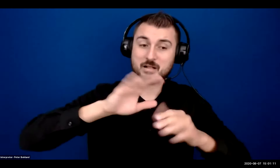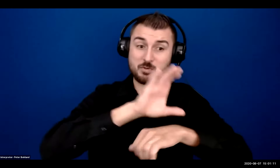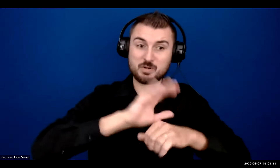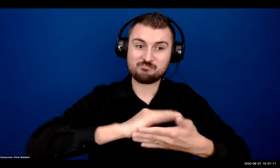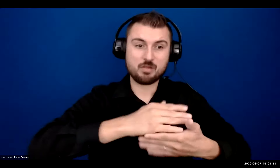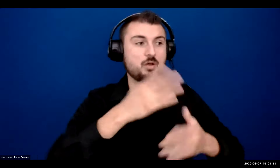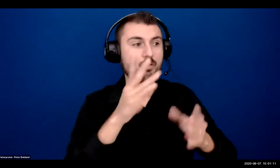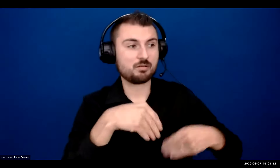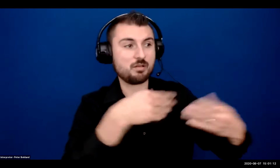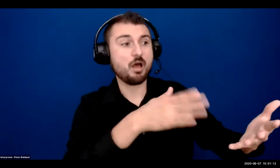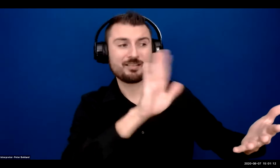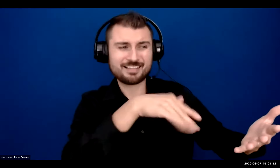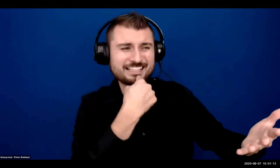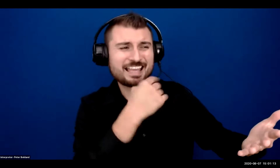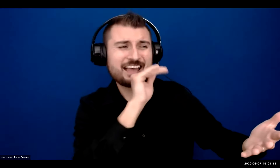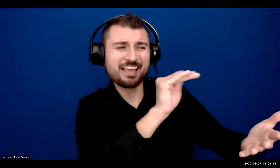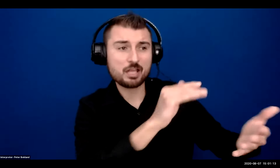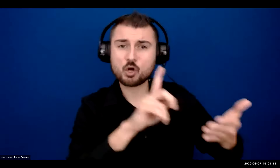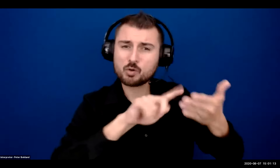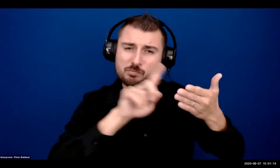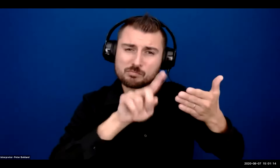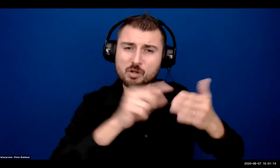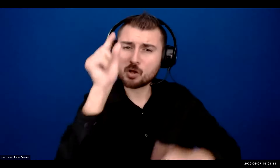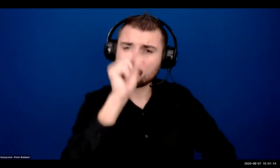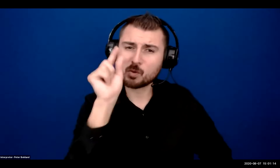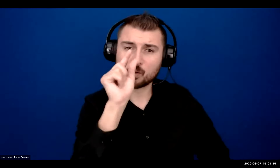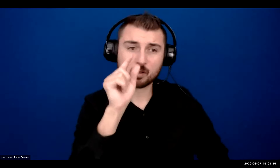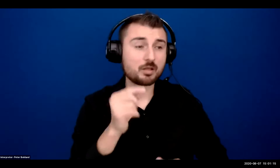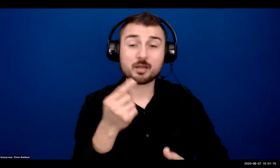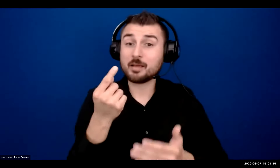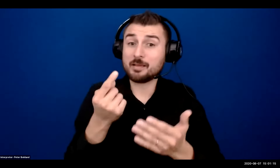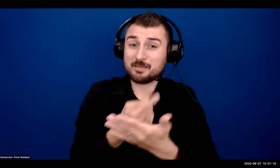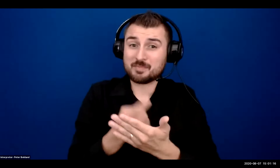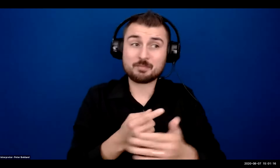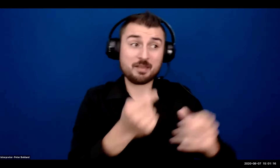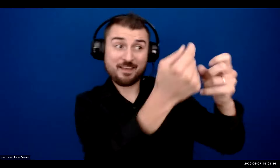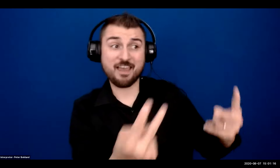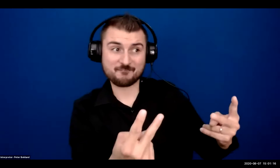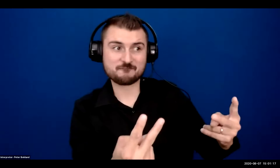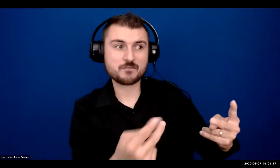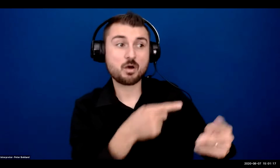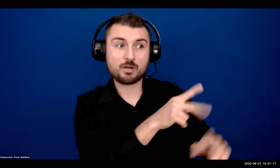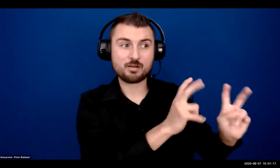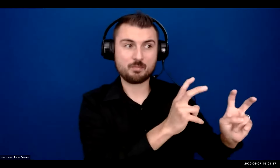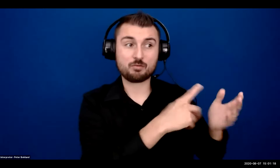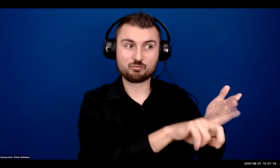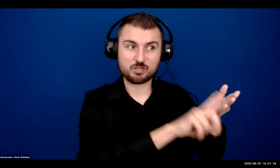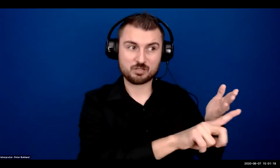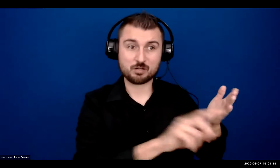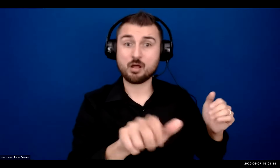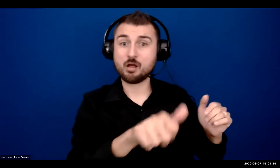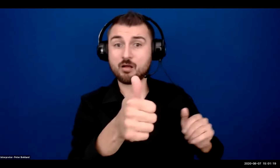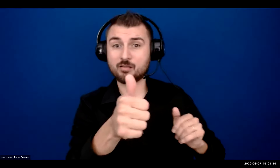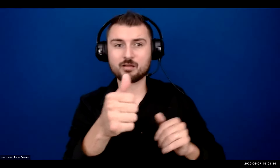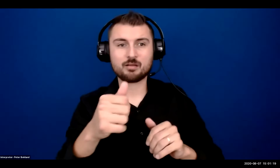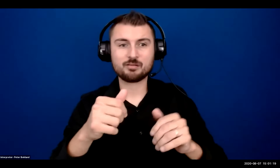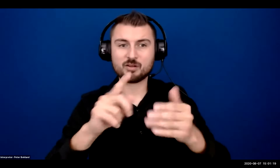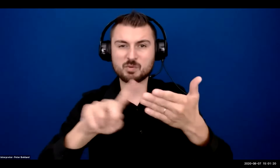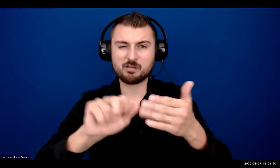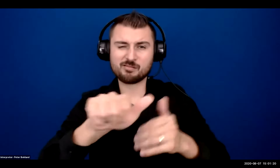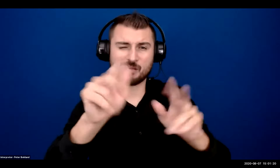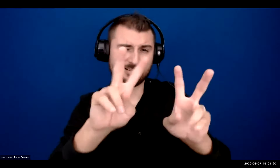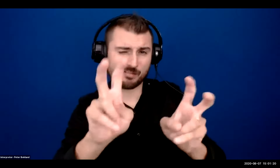You ask a lot of questions that's how I am in the classroom and my classrooms have desktop computers so I'll ask questions and I'll tell the students Google that.